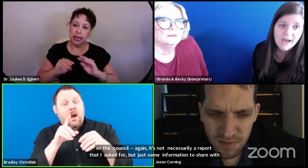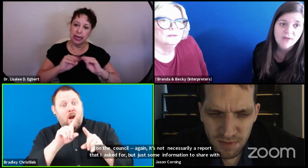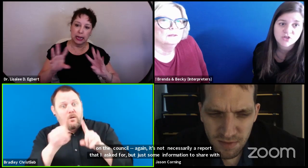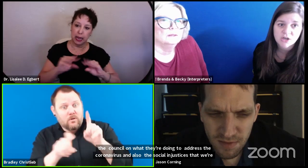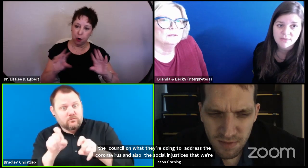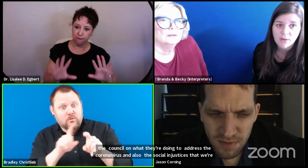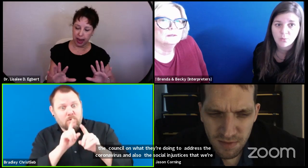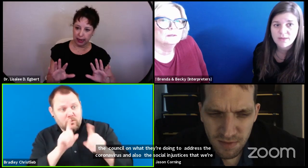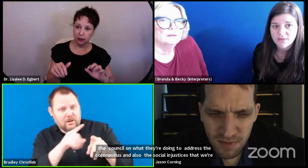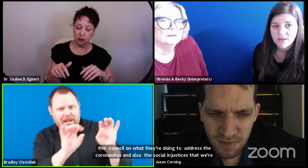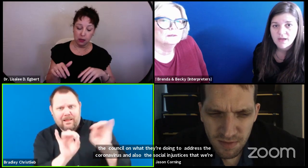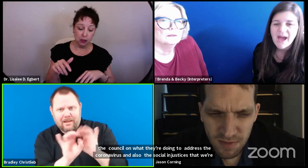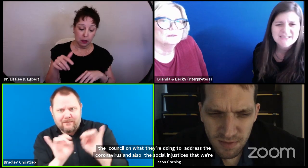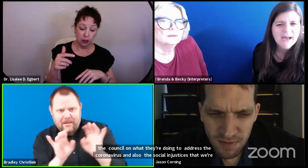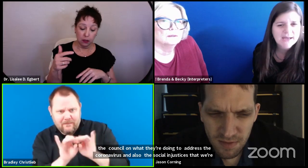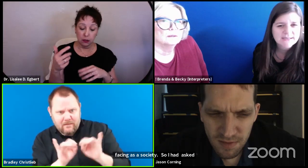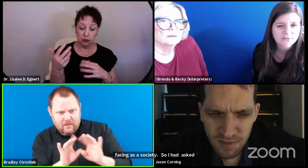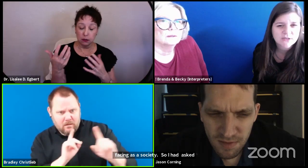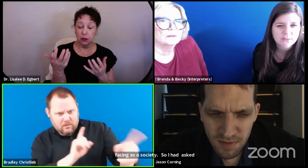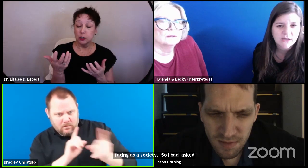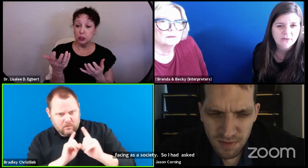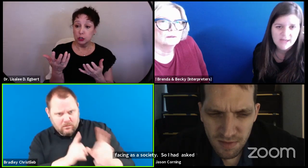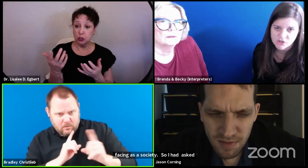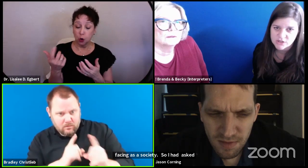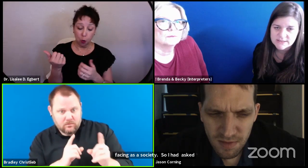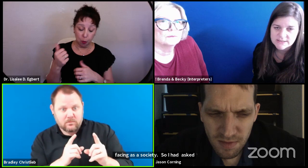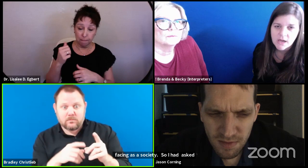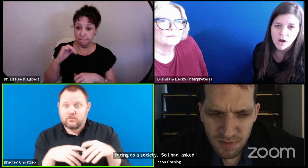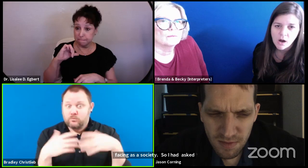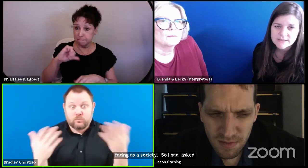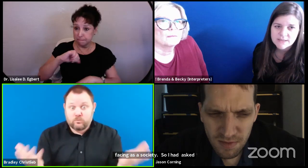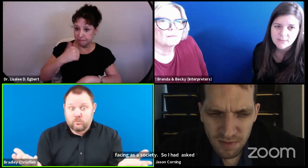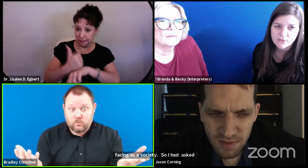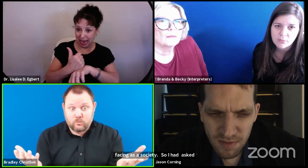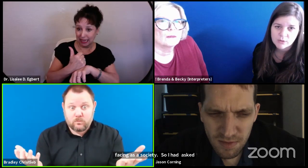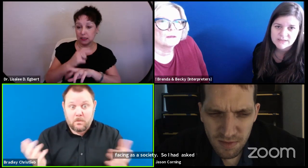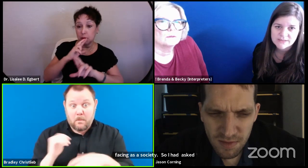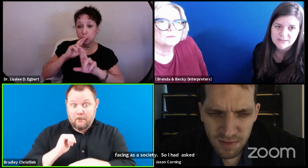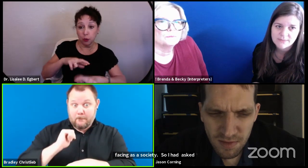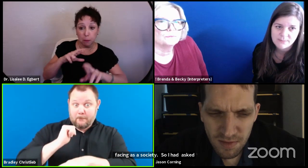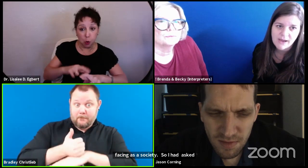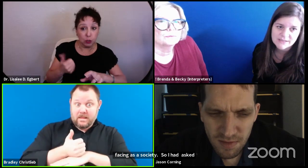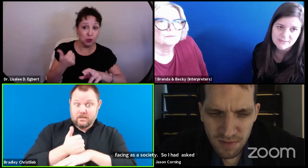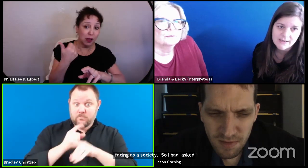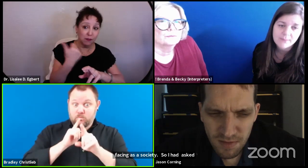I've shared that with -- I did ask for some clarifications on some of the reports that were submitted back to me.